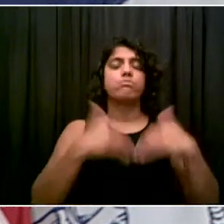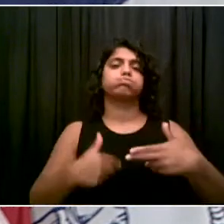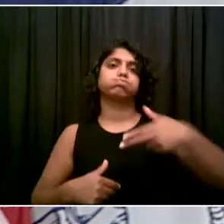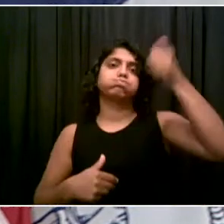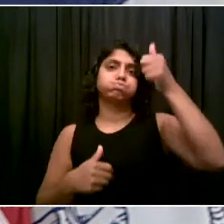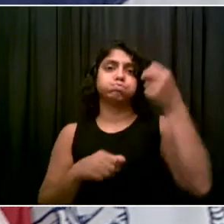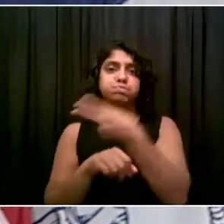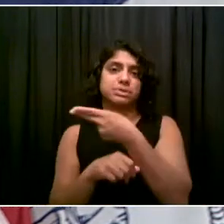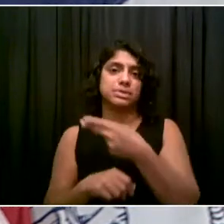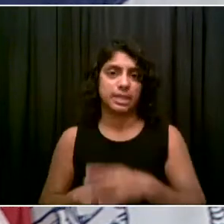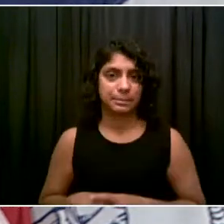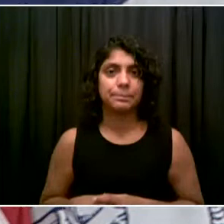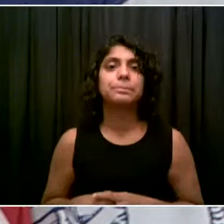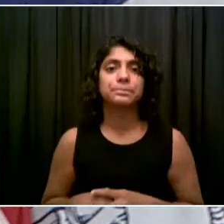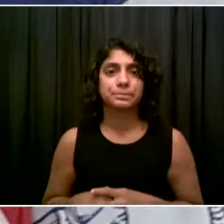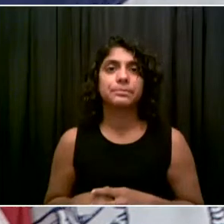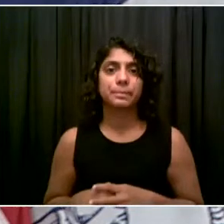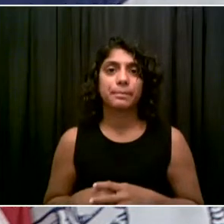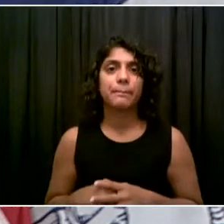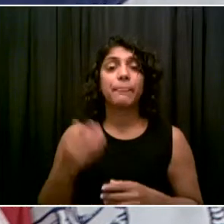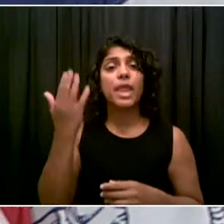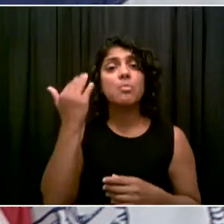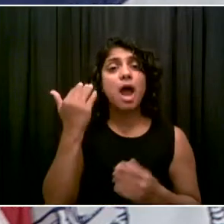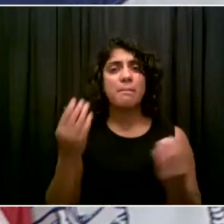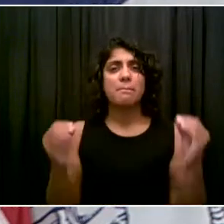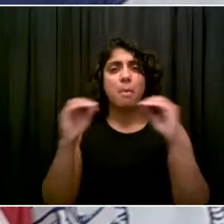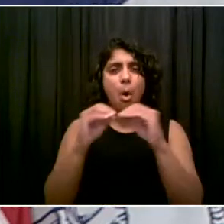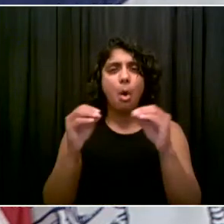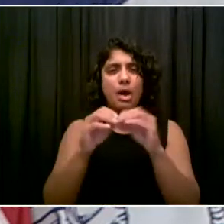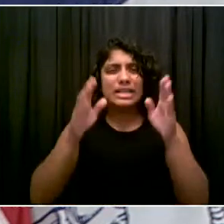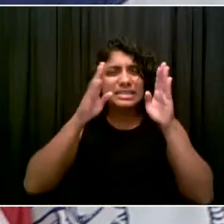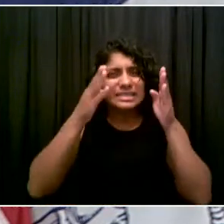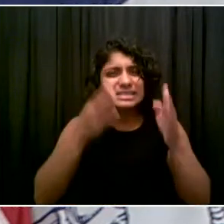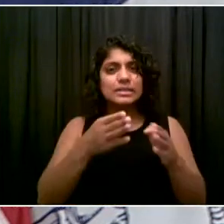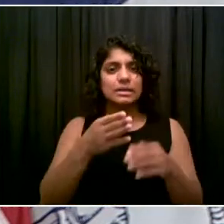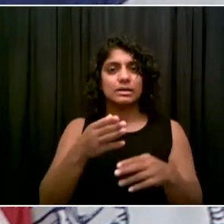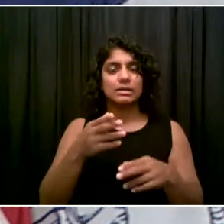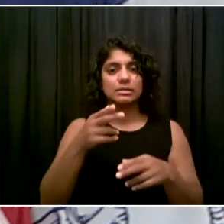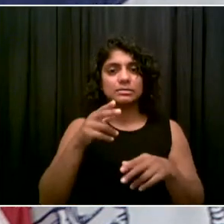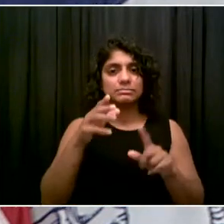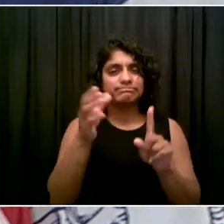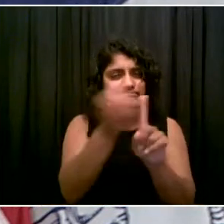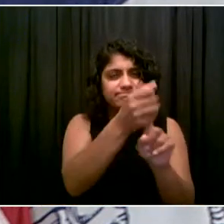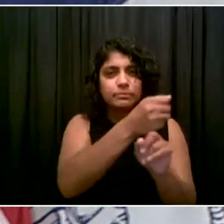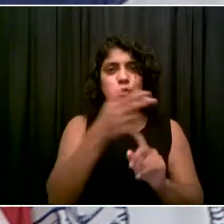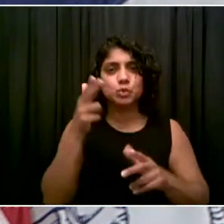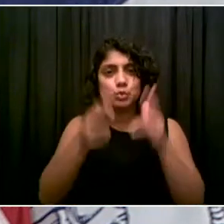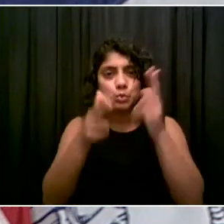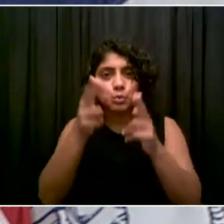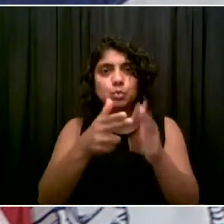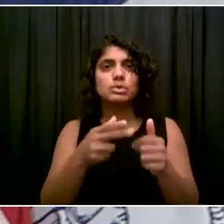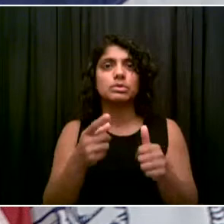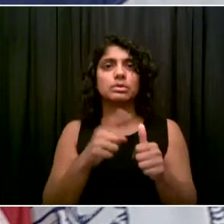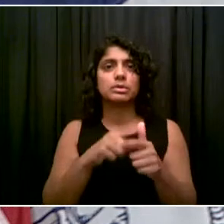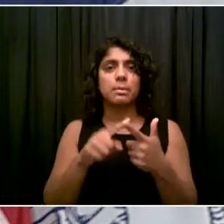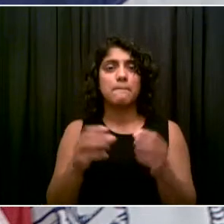WHETHER IT IS UP STAFFING, THAT'S